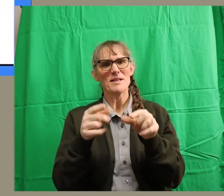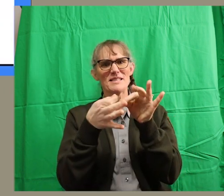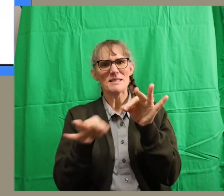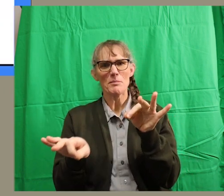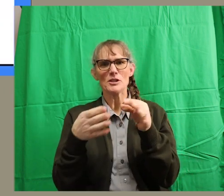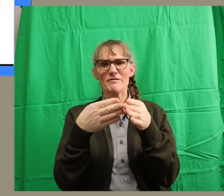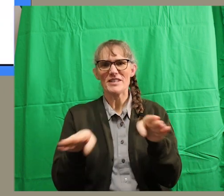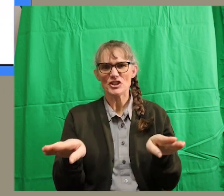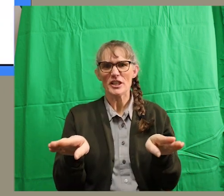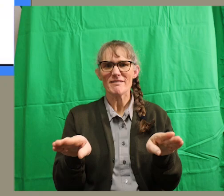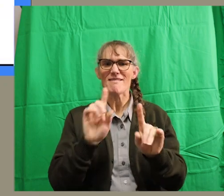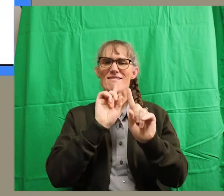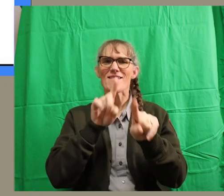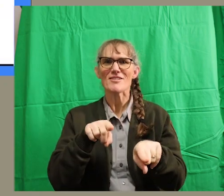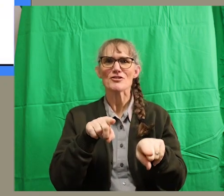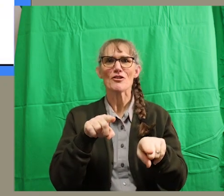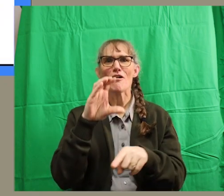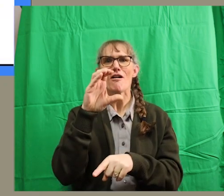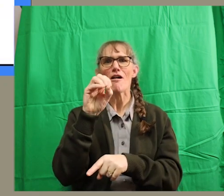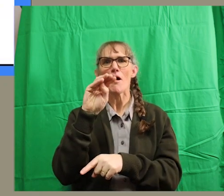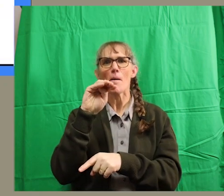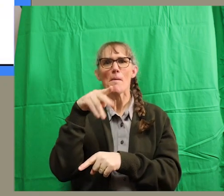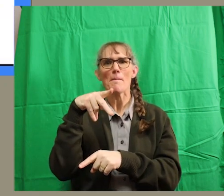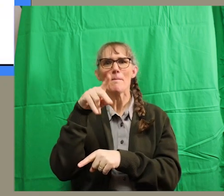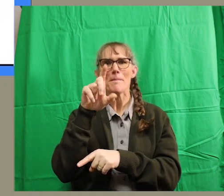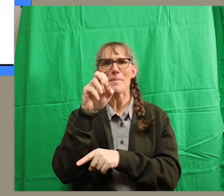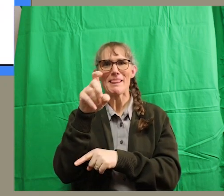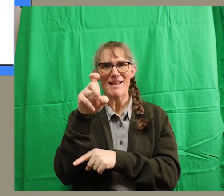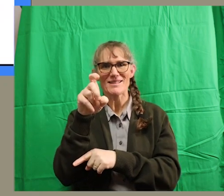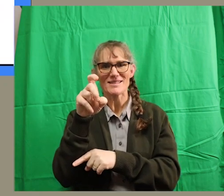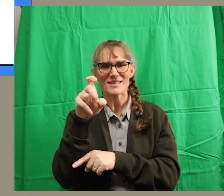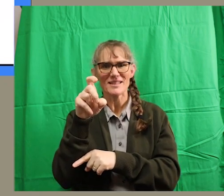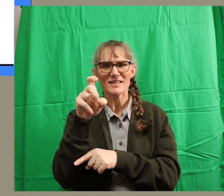to get the complexity value, which we call the fractal dimension.